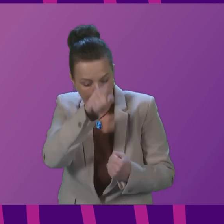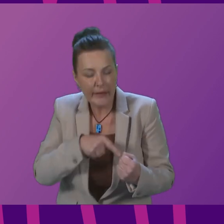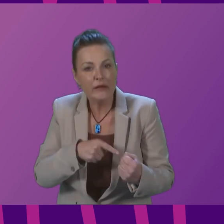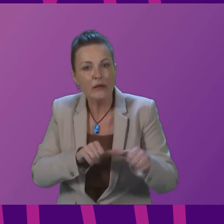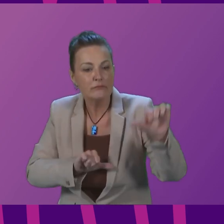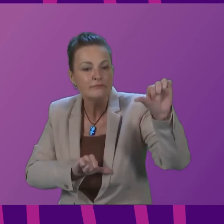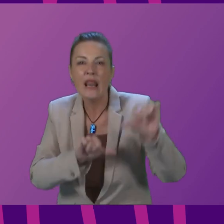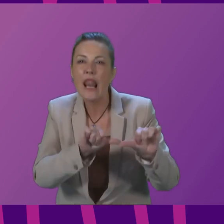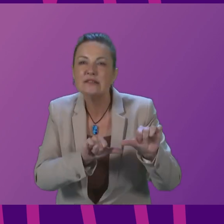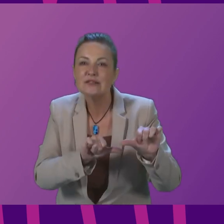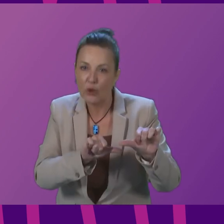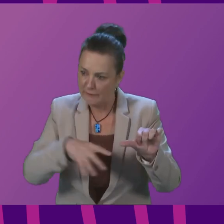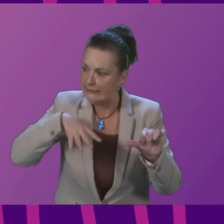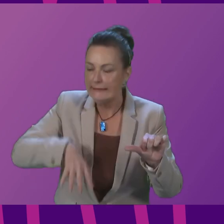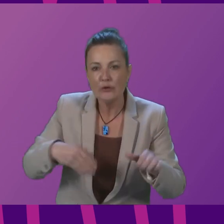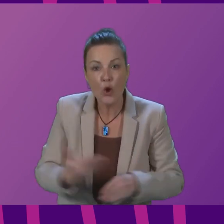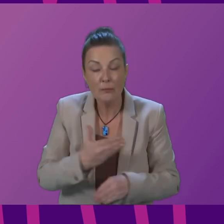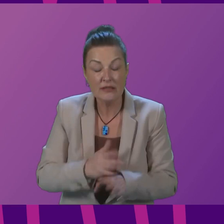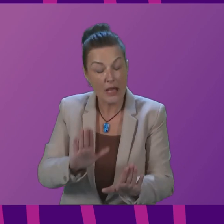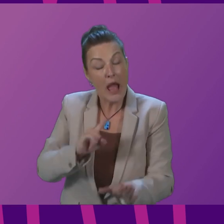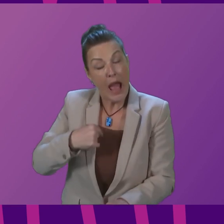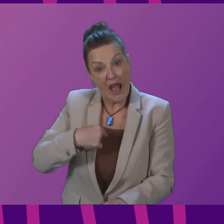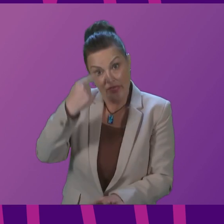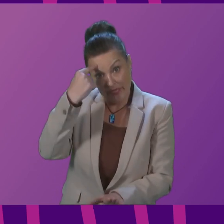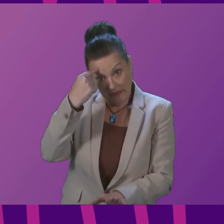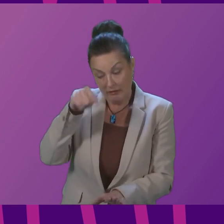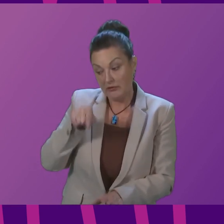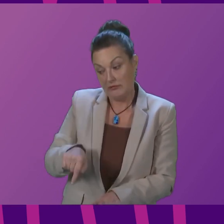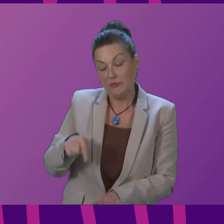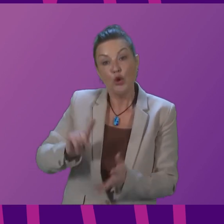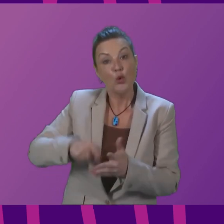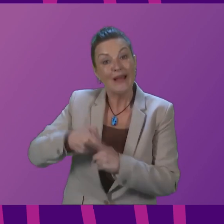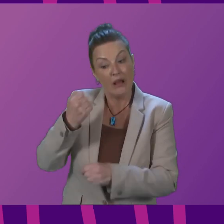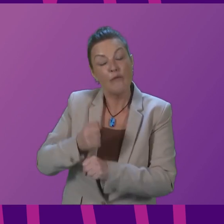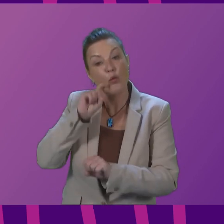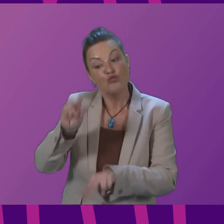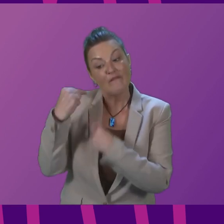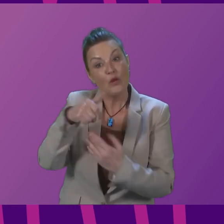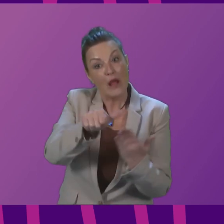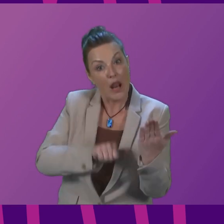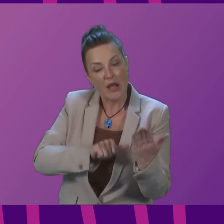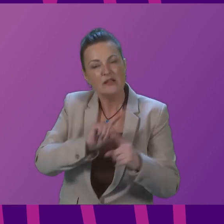I understand that the UK Government will review that list later in the year and we have asked for full involvement in that process.